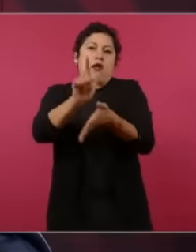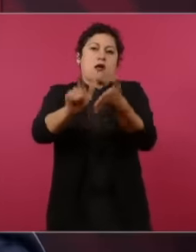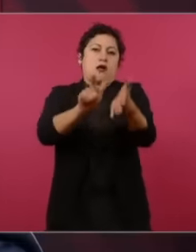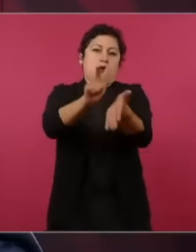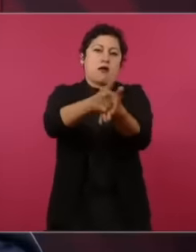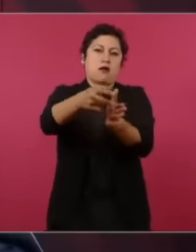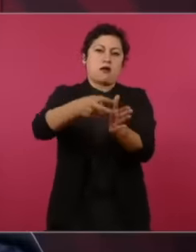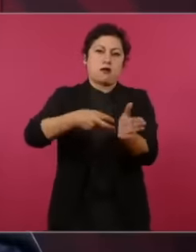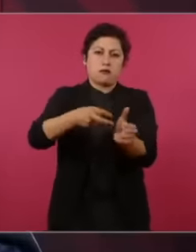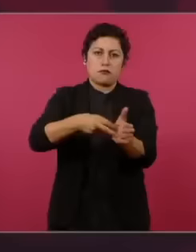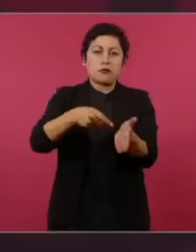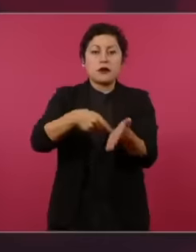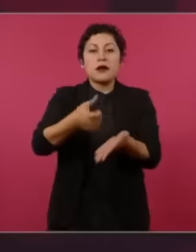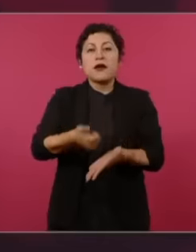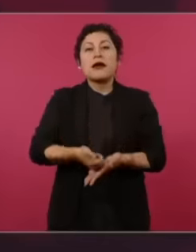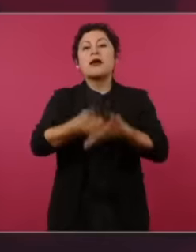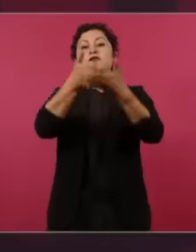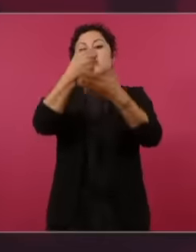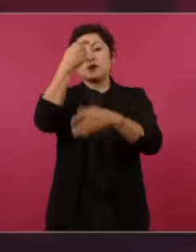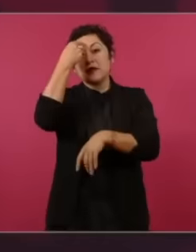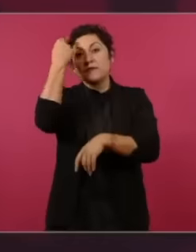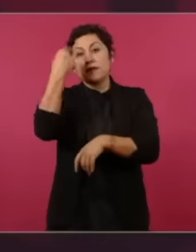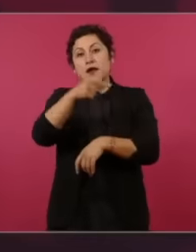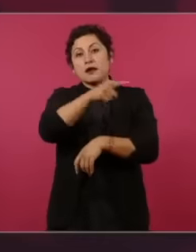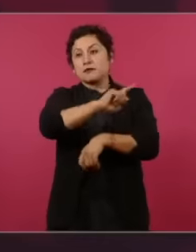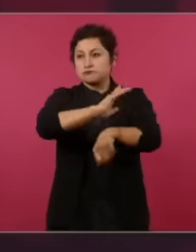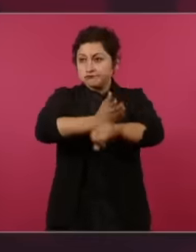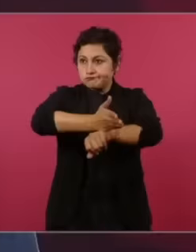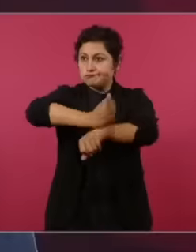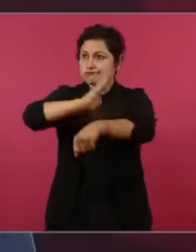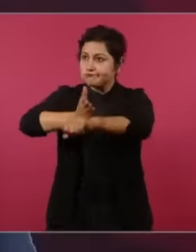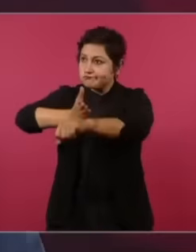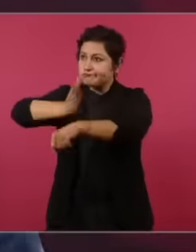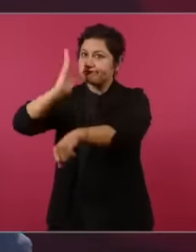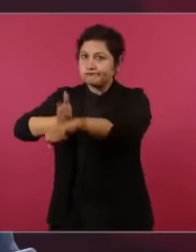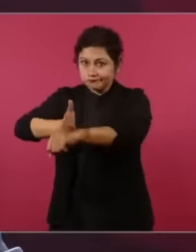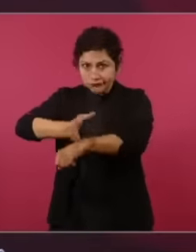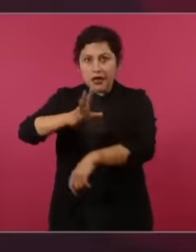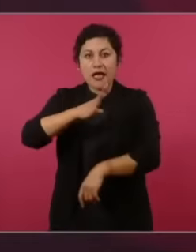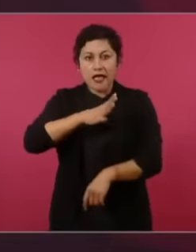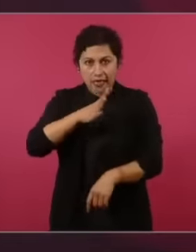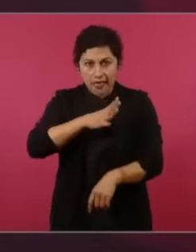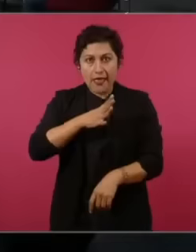and that there is an authentic rule of